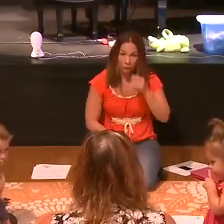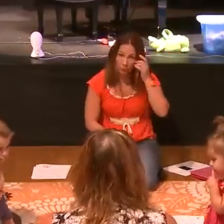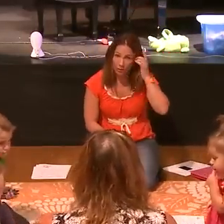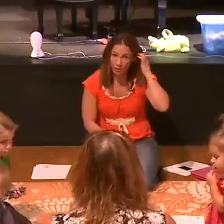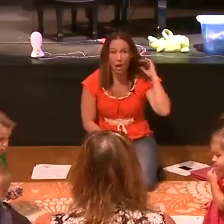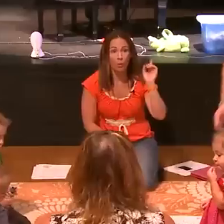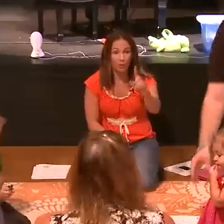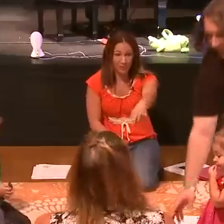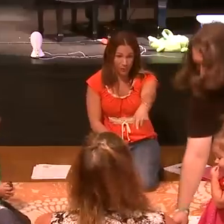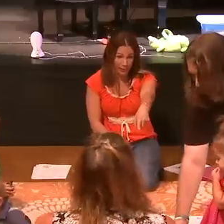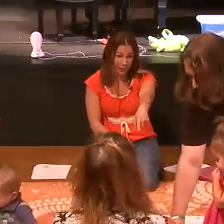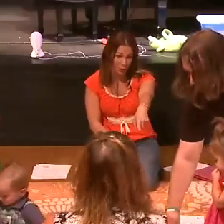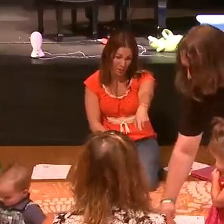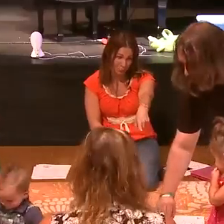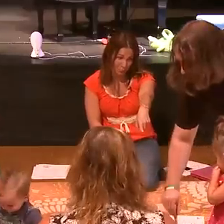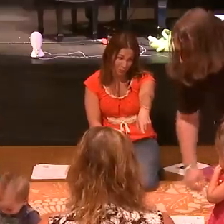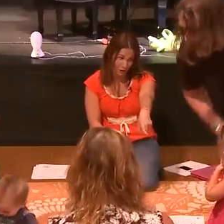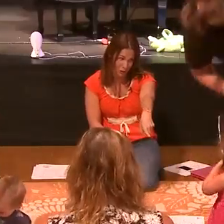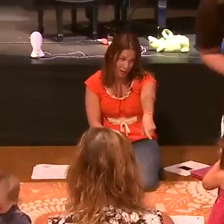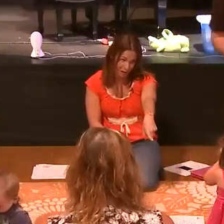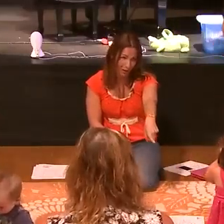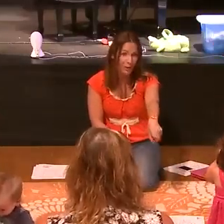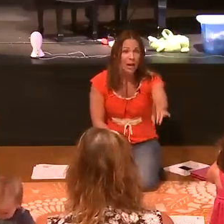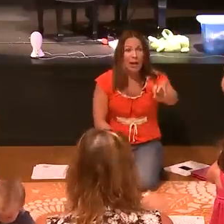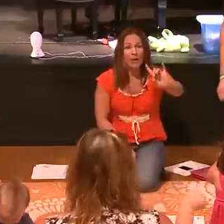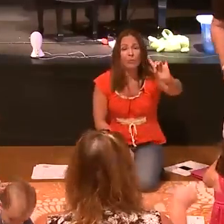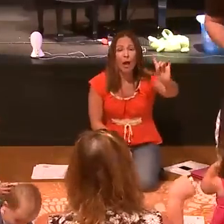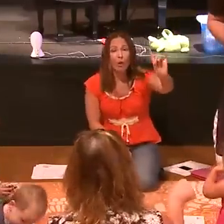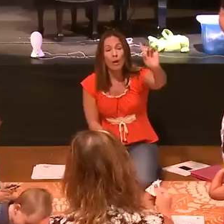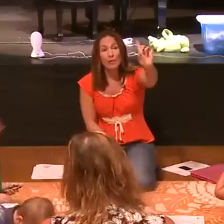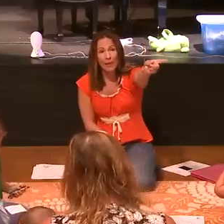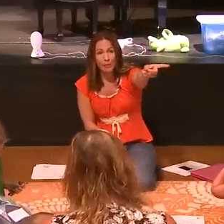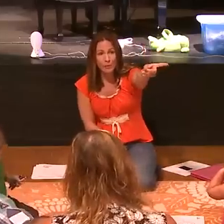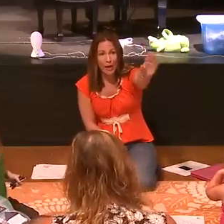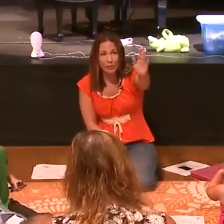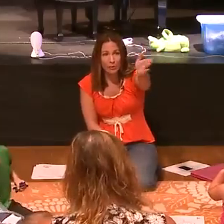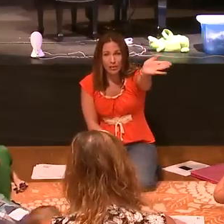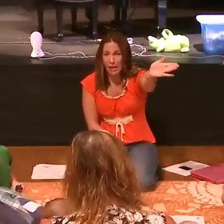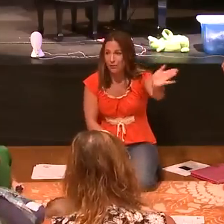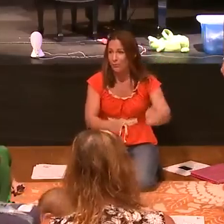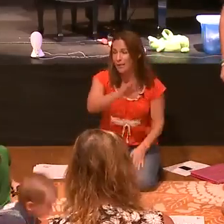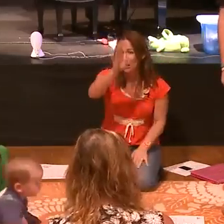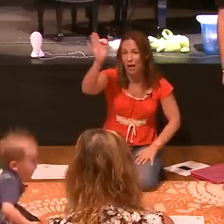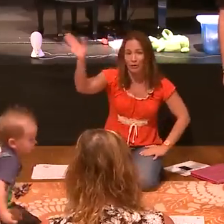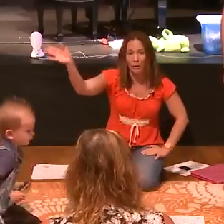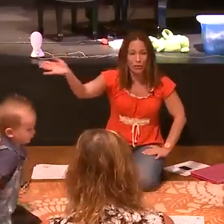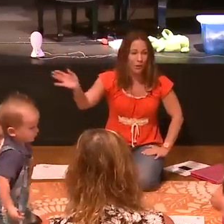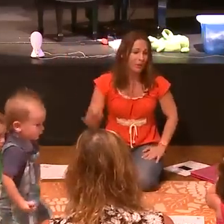He's not mine. Oh, well, this one is eating a crayon. Just so you know. The women's bathrooms are out the door to the left. Men's are out the door to the right.